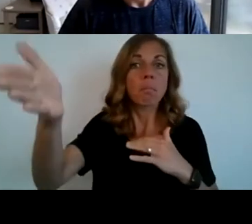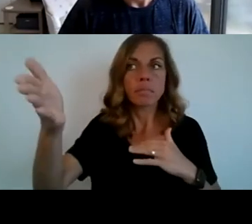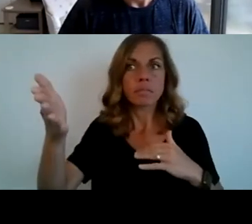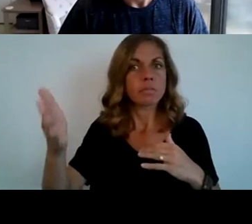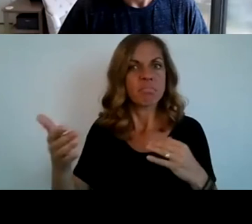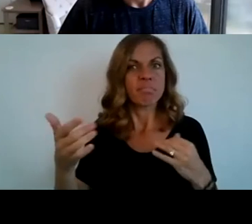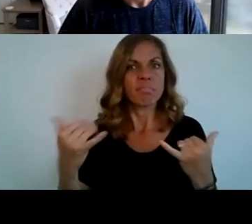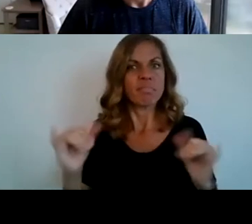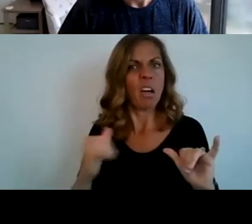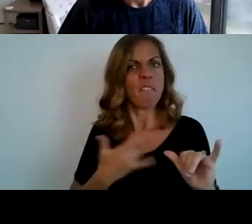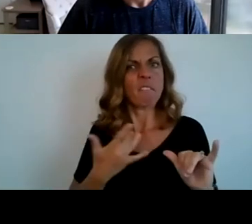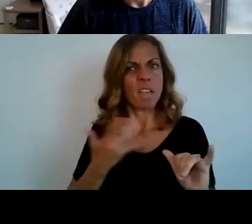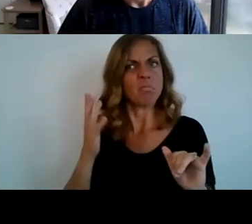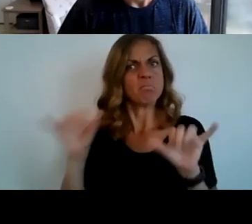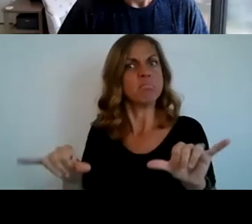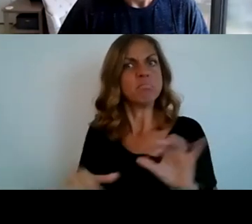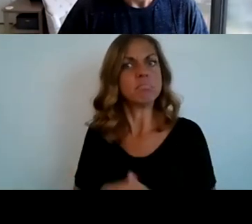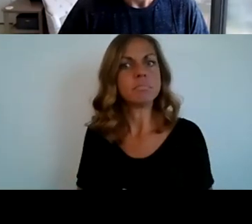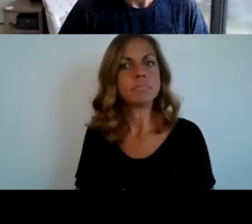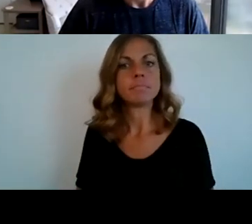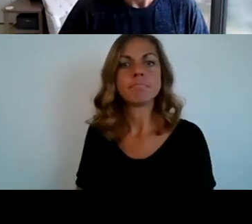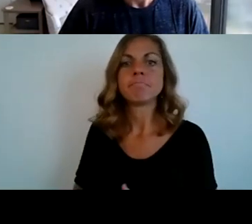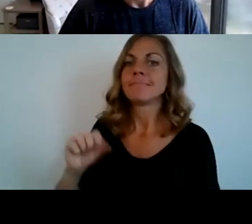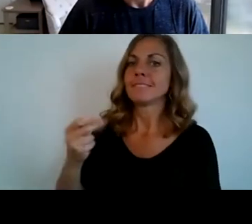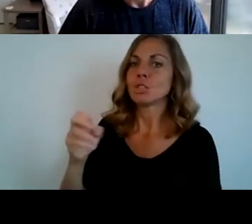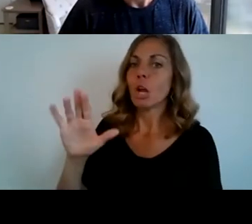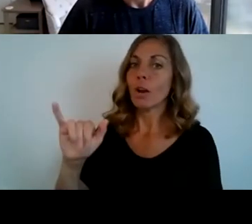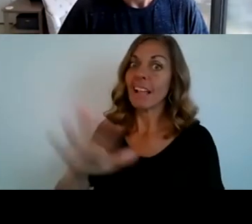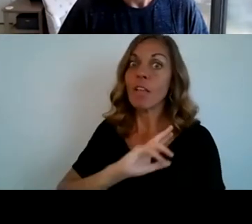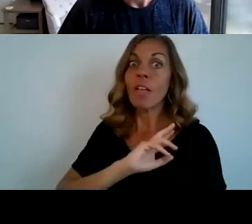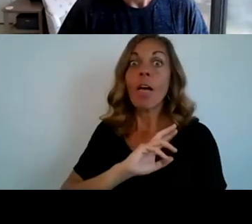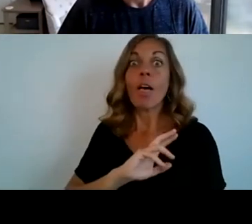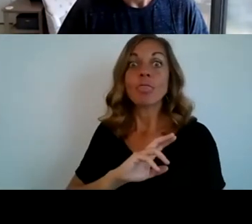are not going to change. Personalization is definitely a curb cut.